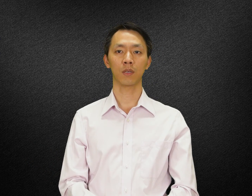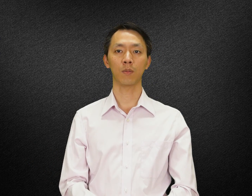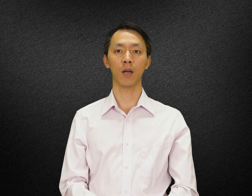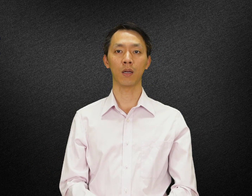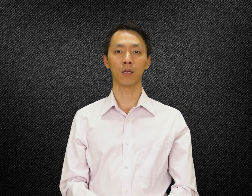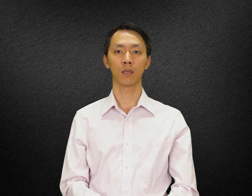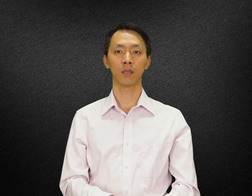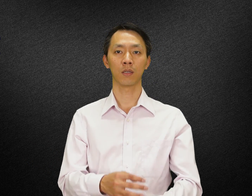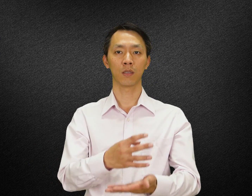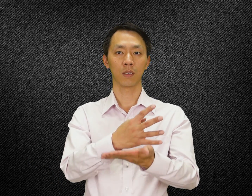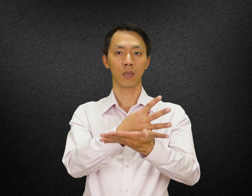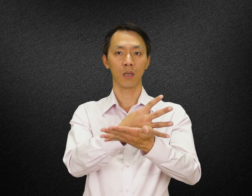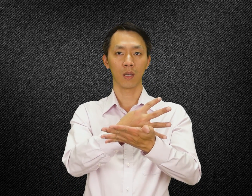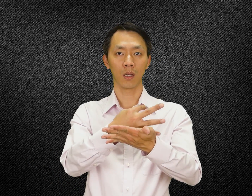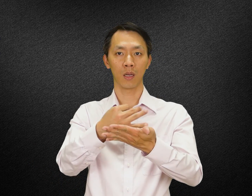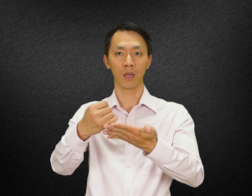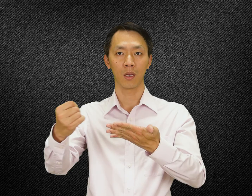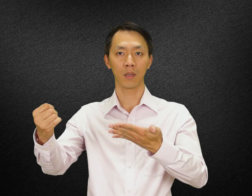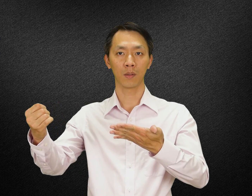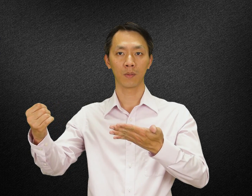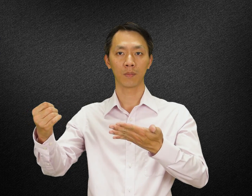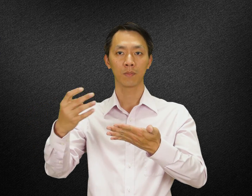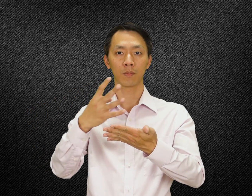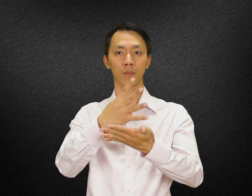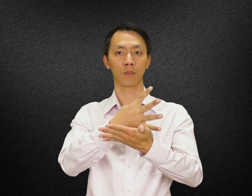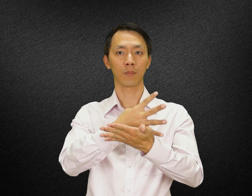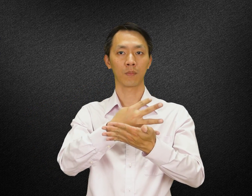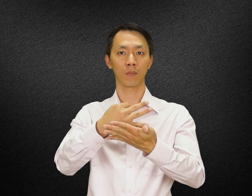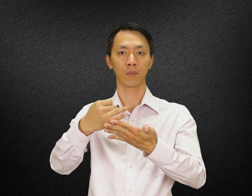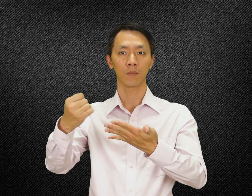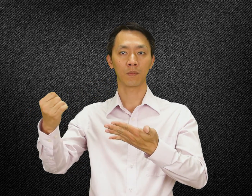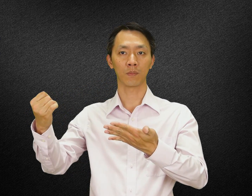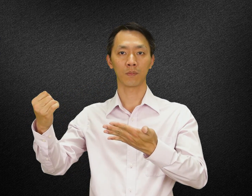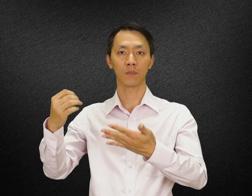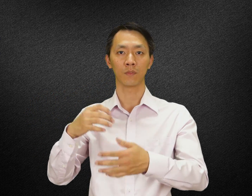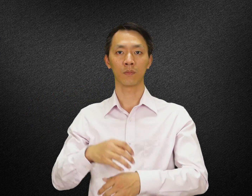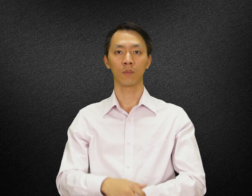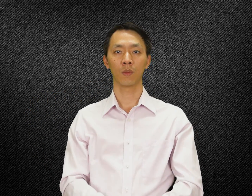a series of numbers